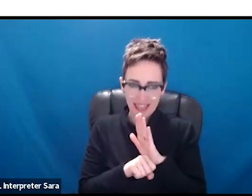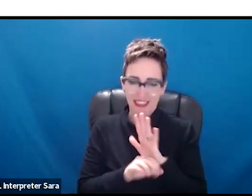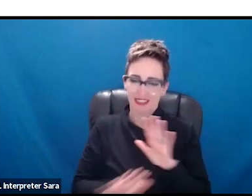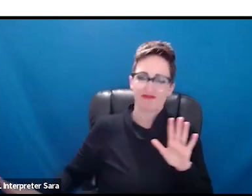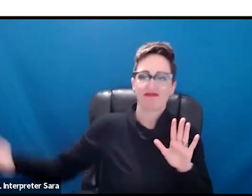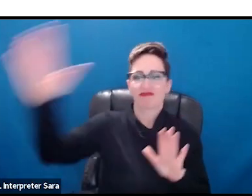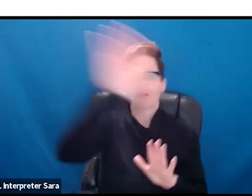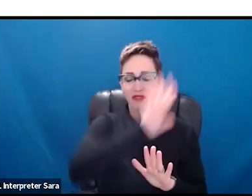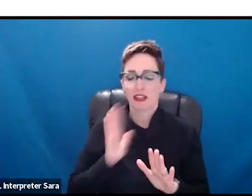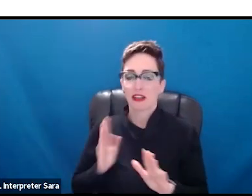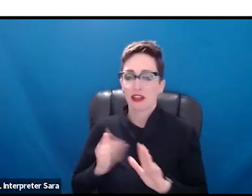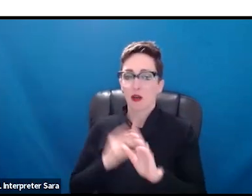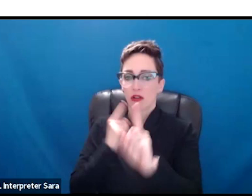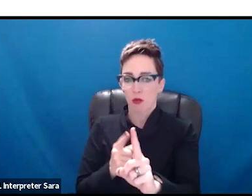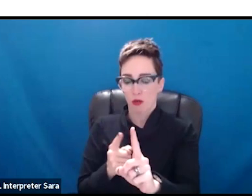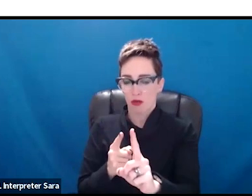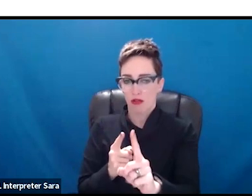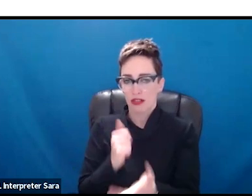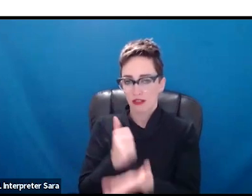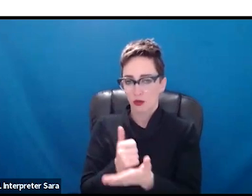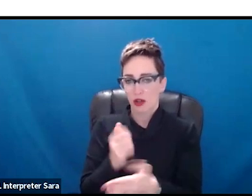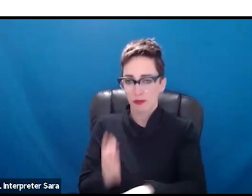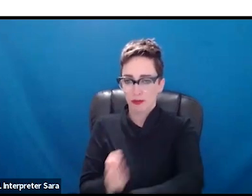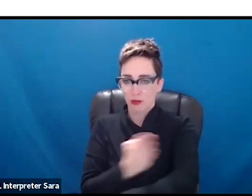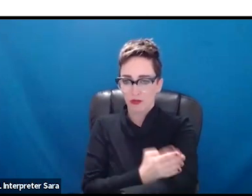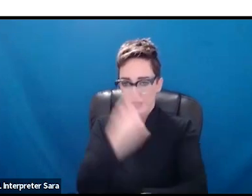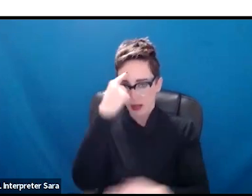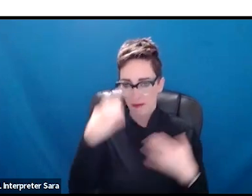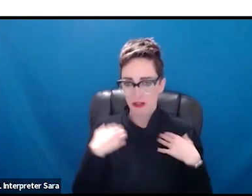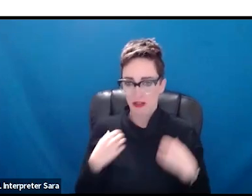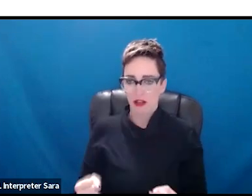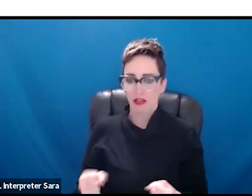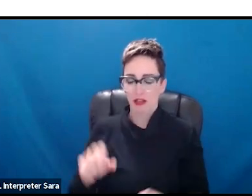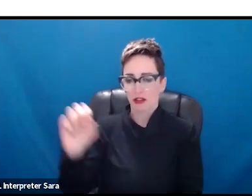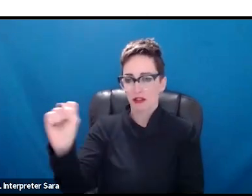Our goal is to try and improve mental health, substance use services,